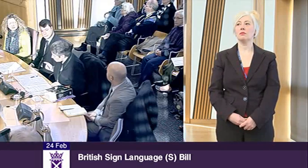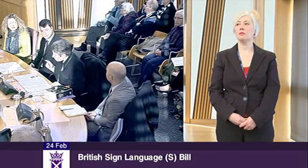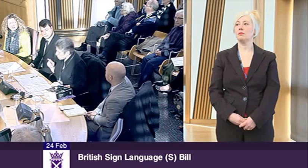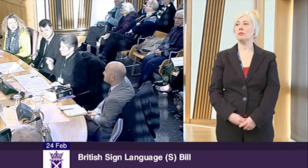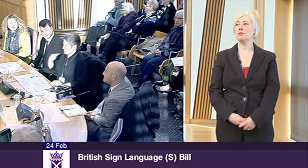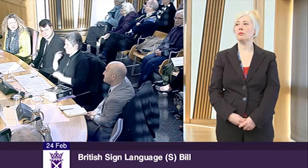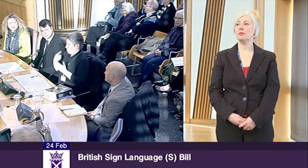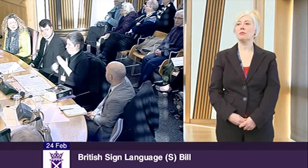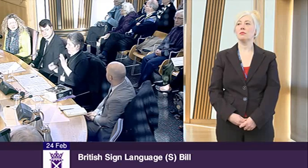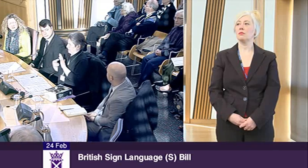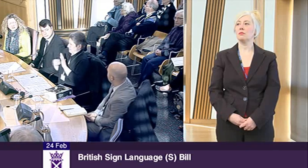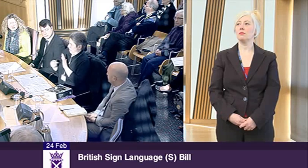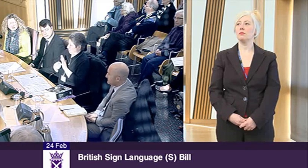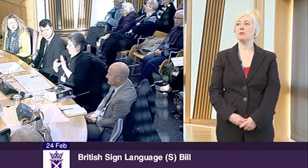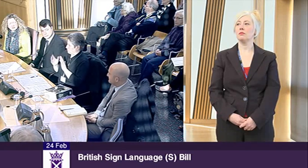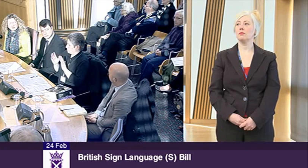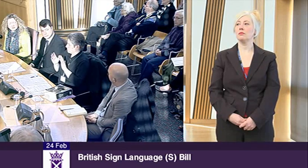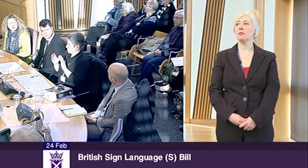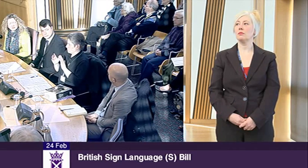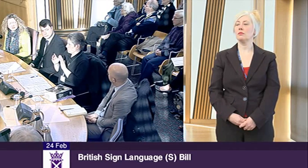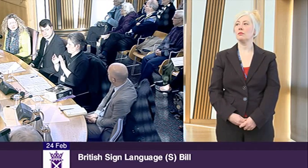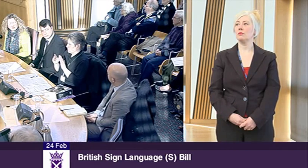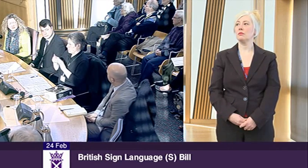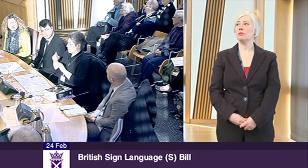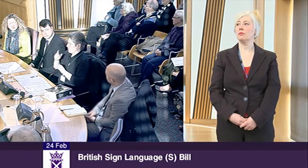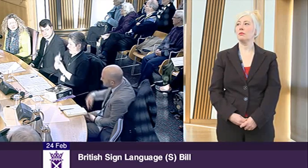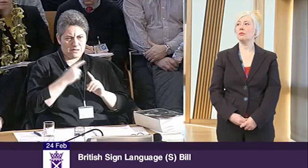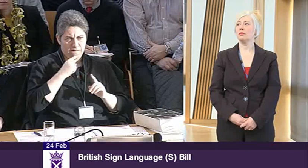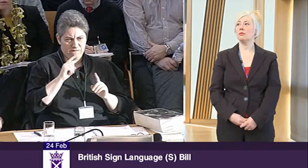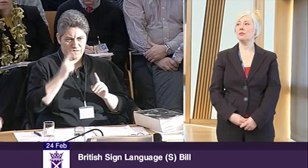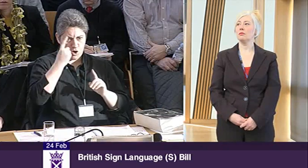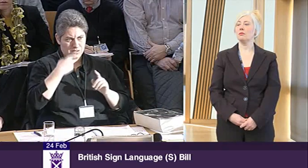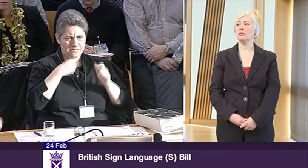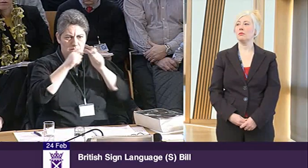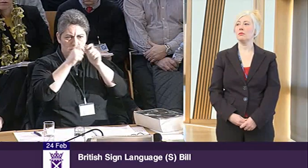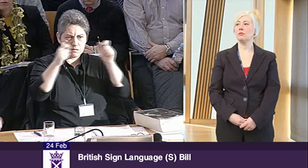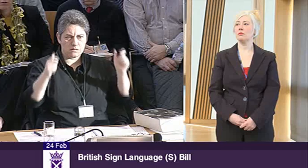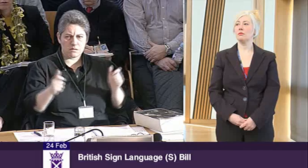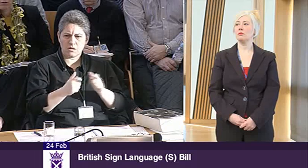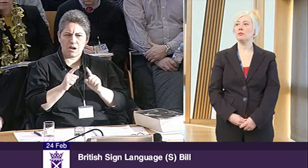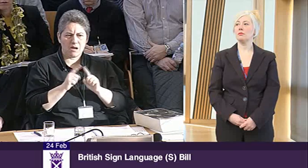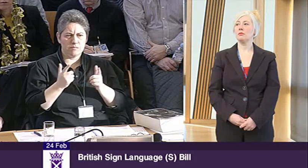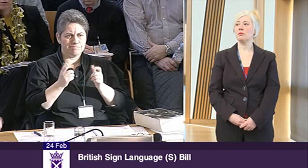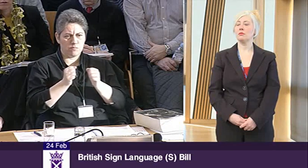Avril Hepner: The convener asked whether the bill is merely symbolic. What it offers is